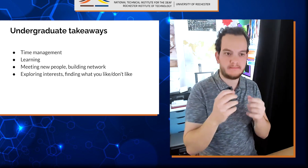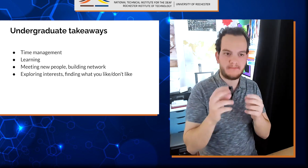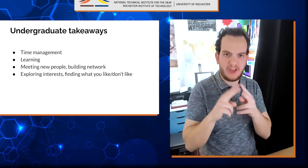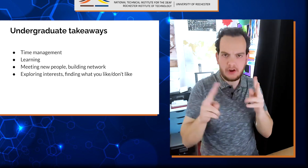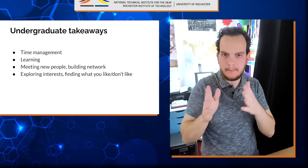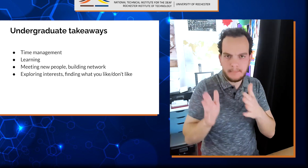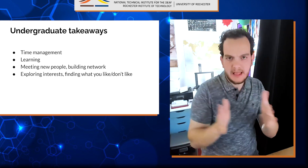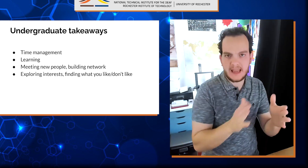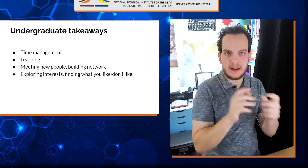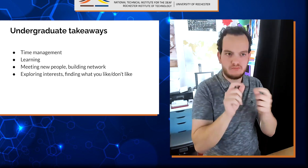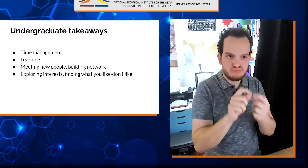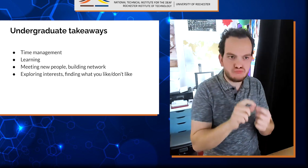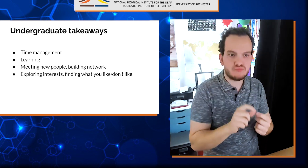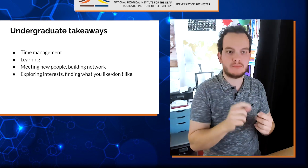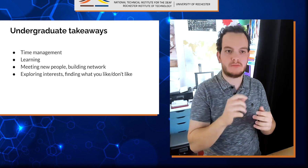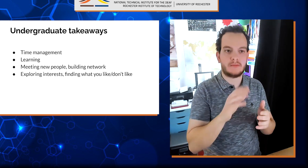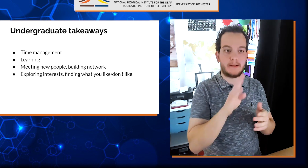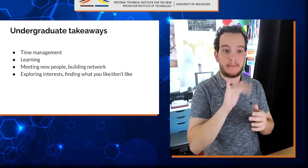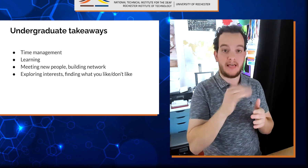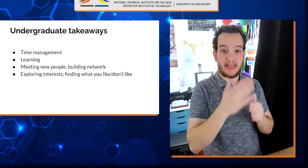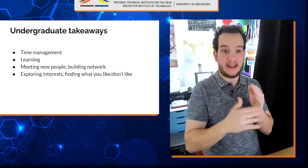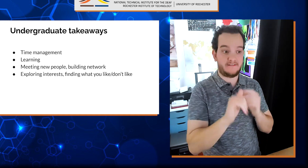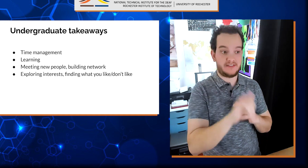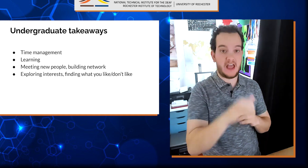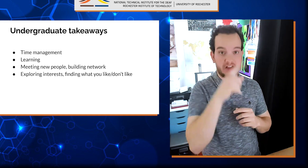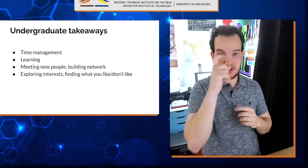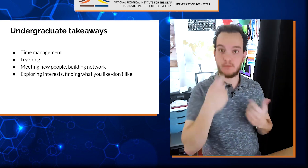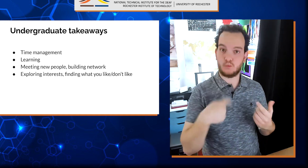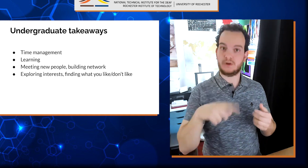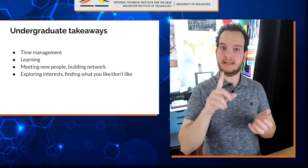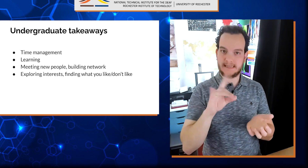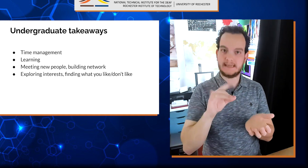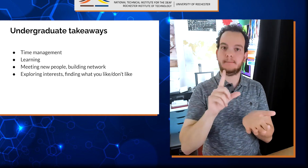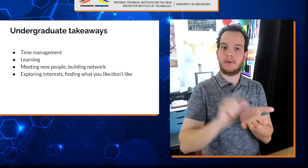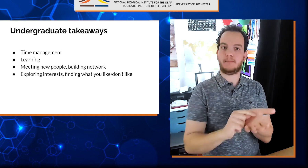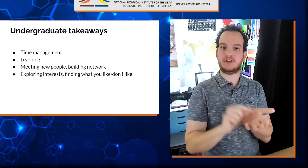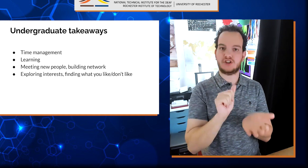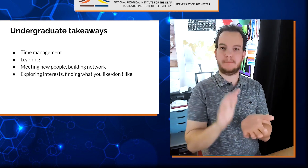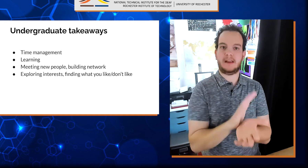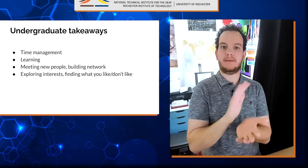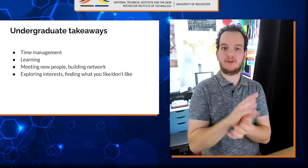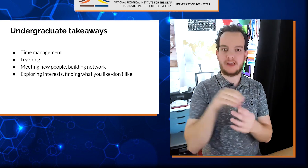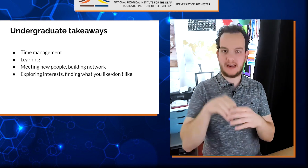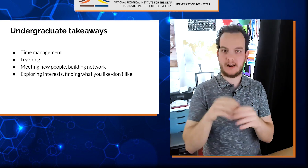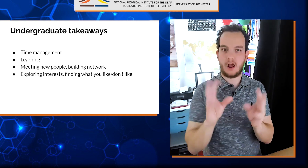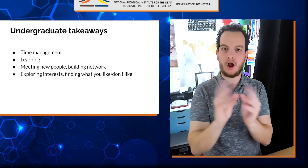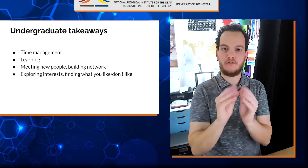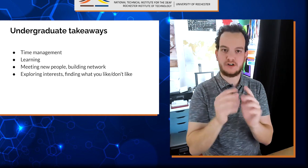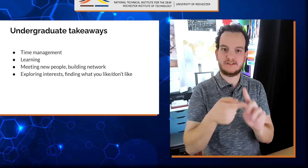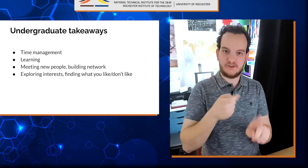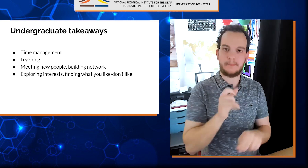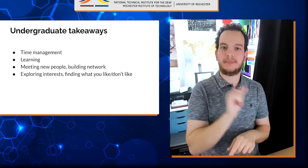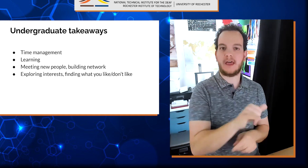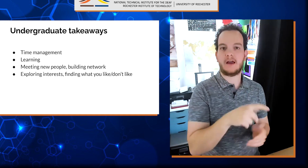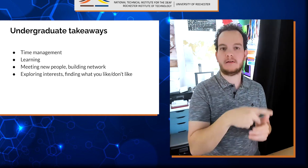to learn what they needed to do and make the plans for the project. And then we did have a publication,